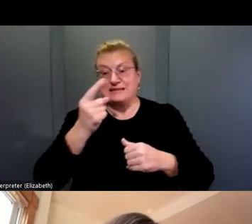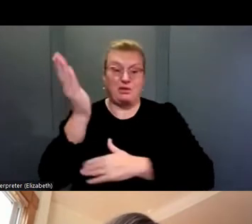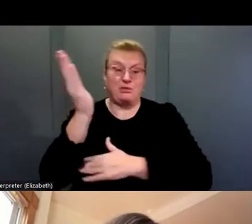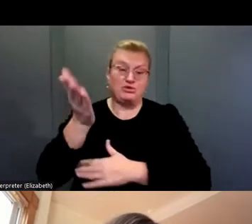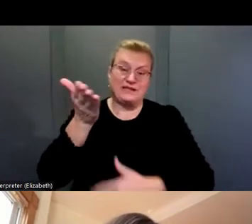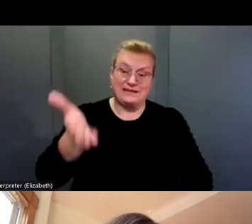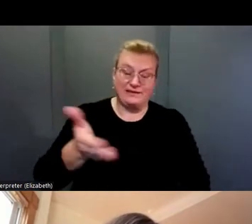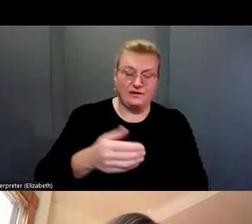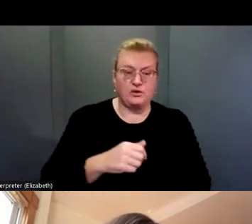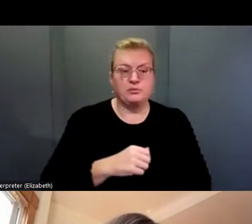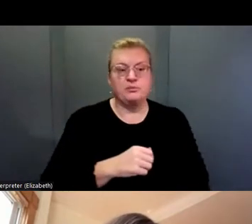And I do have to say,